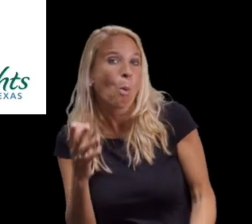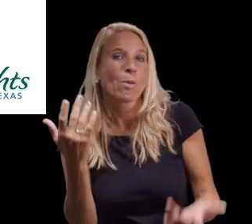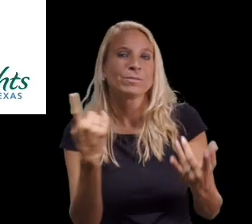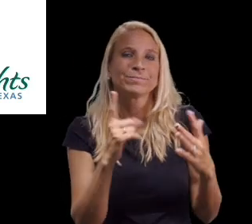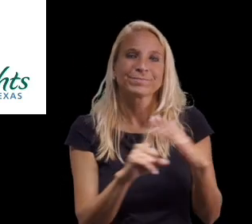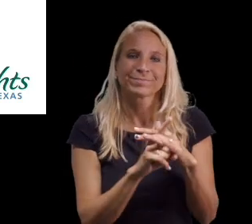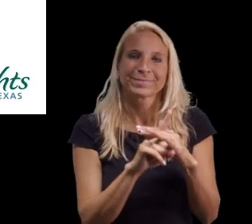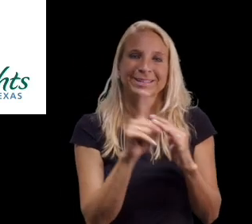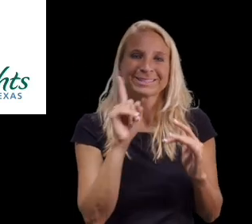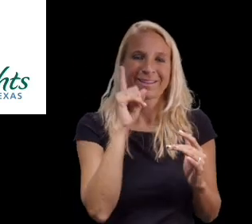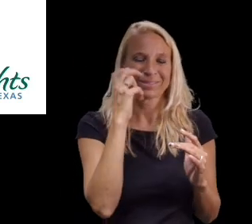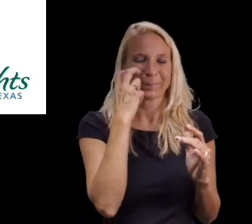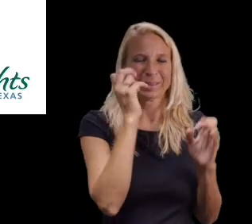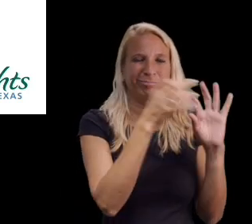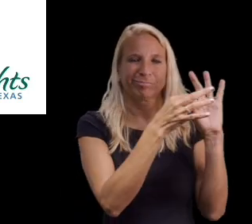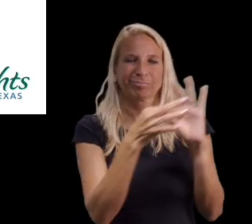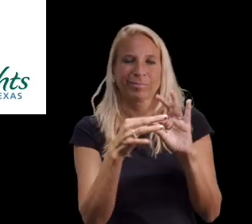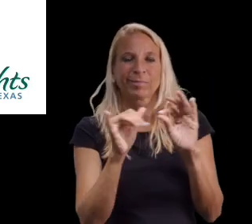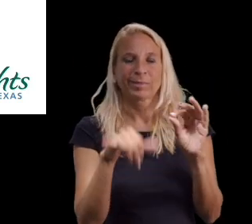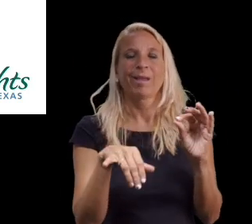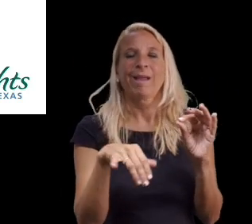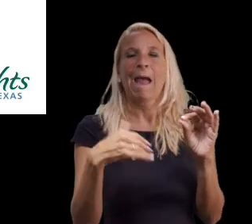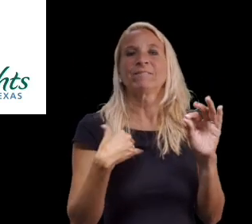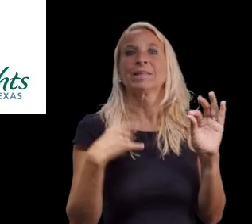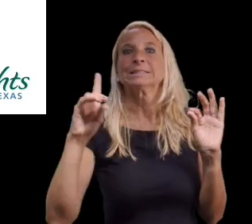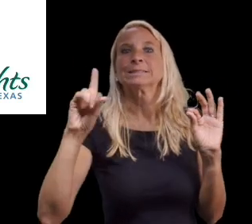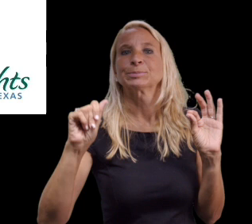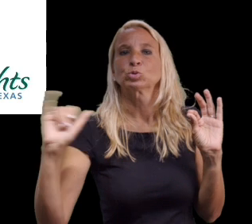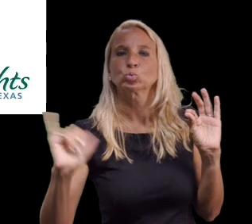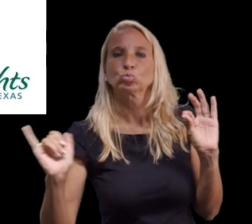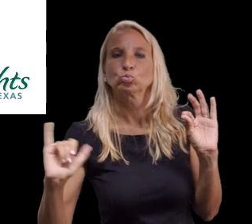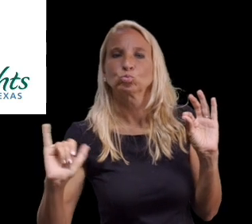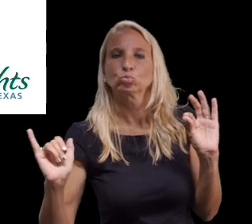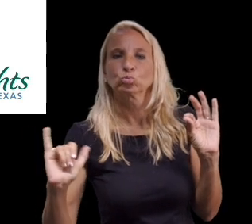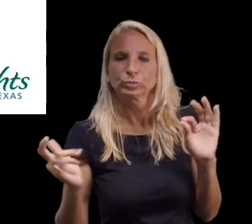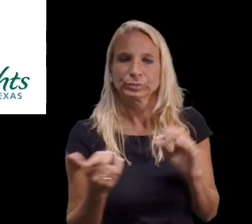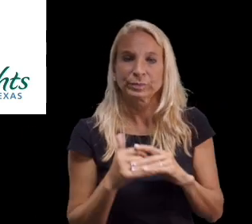that leads to deaf-blindness plus an additional disability.